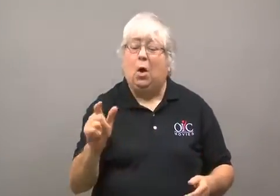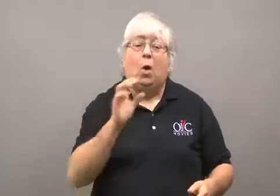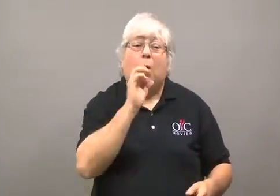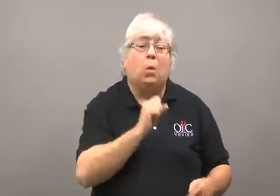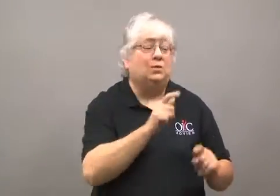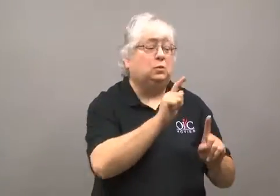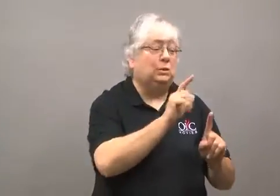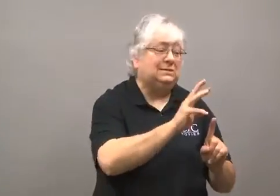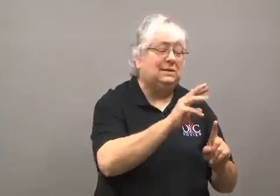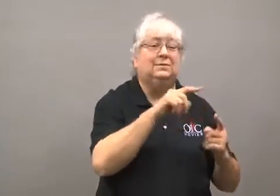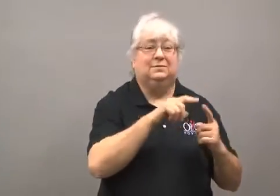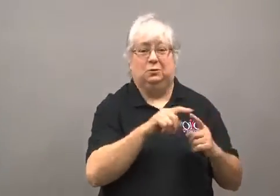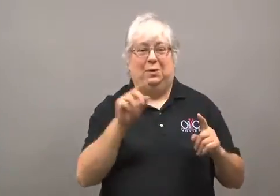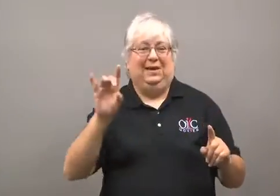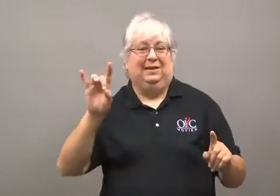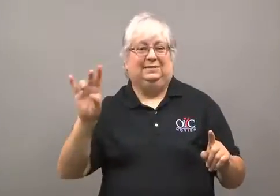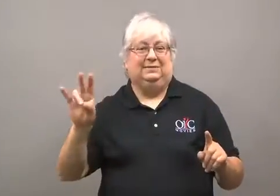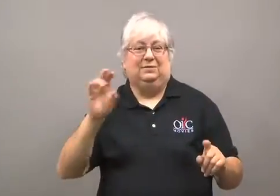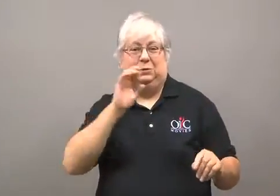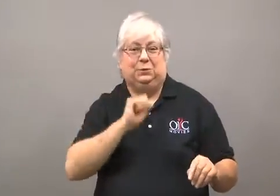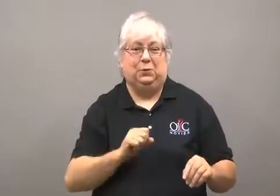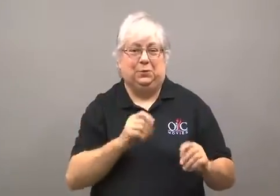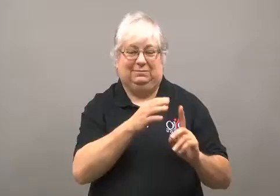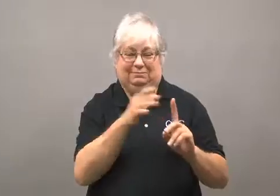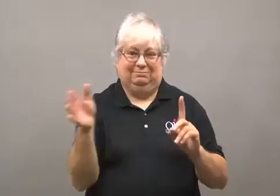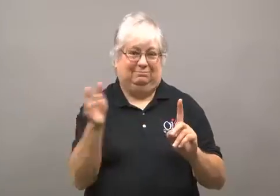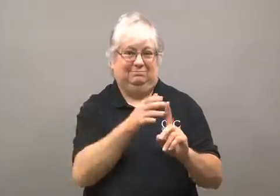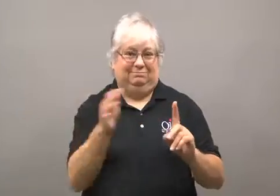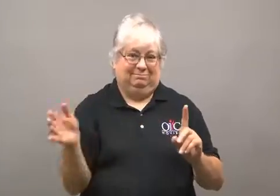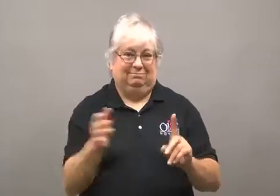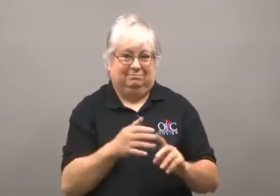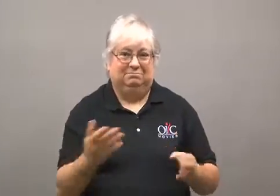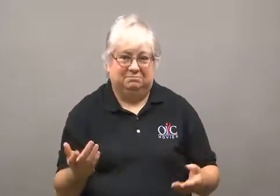They ranged in age from 26 to 87.